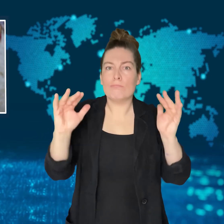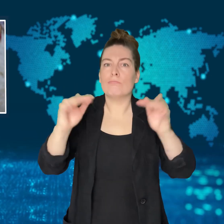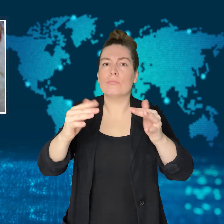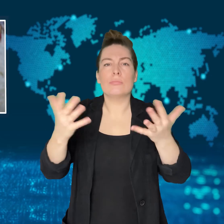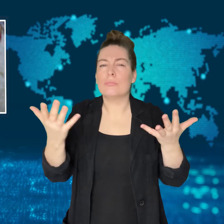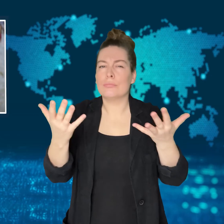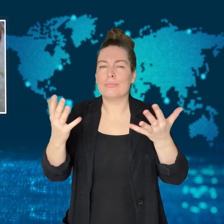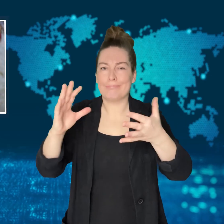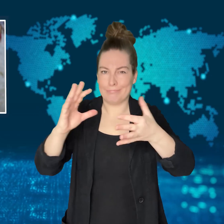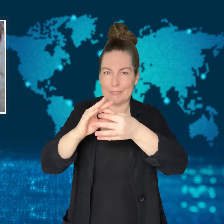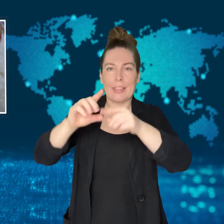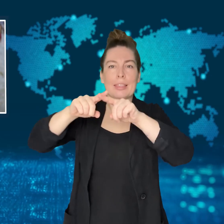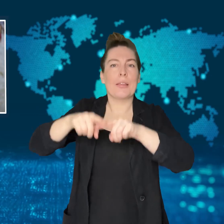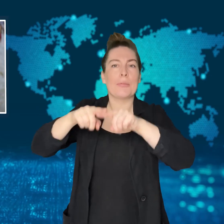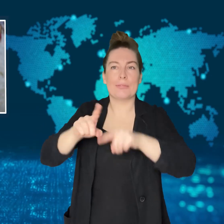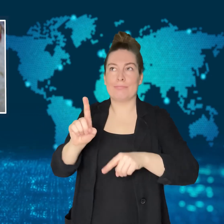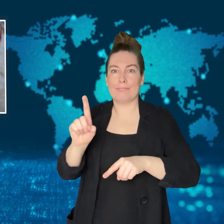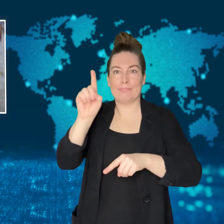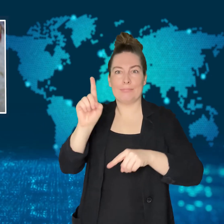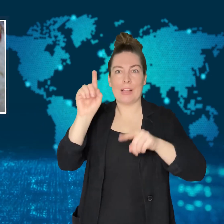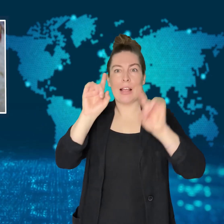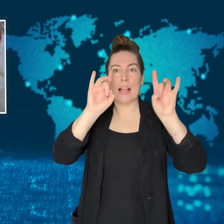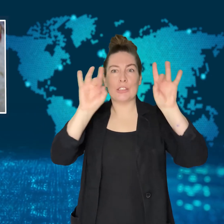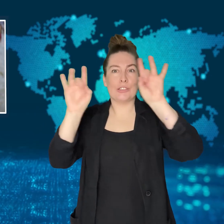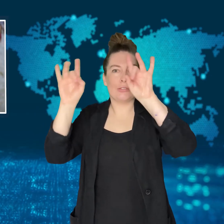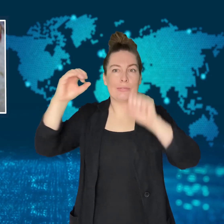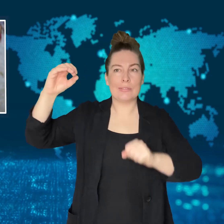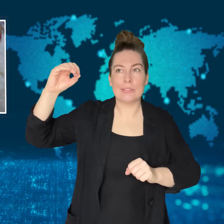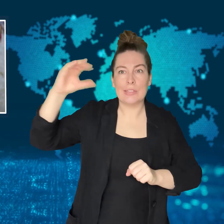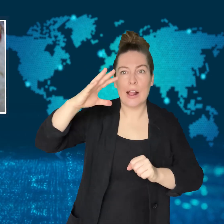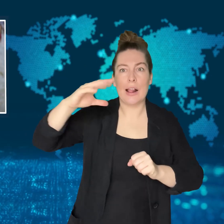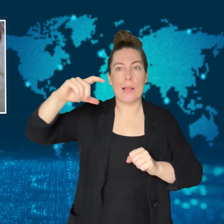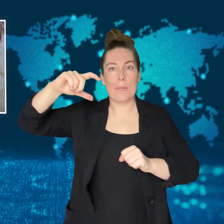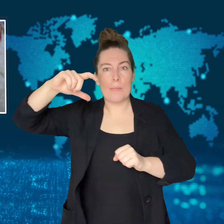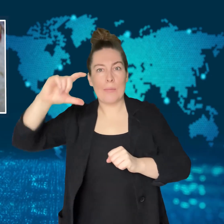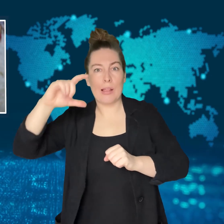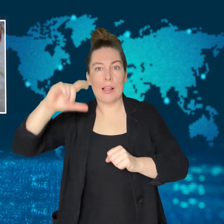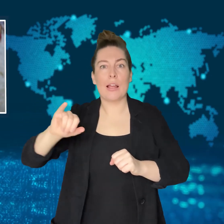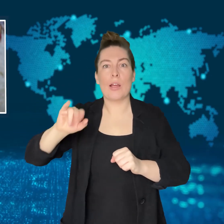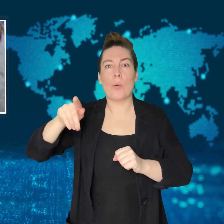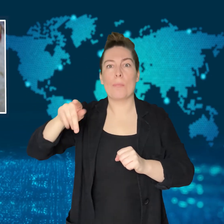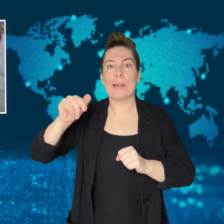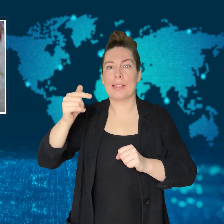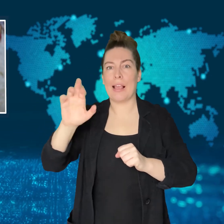the sun, the moon, and the planet Jupiter.